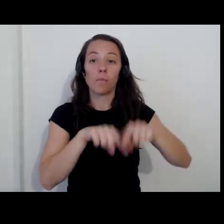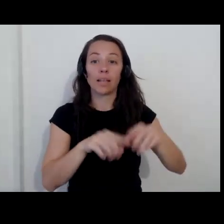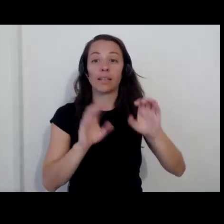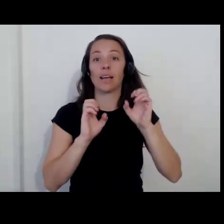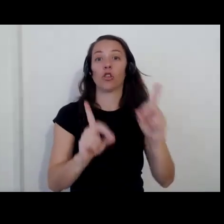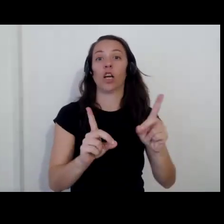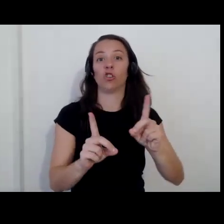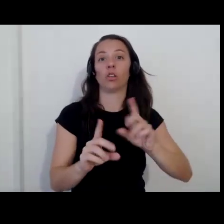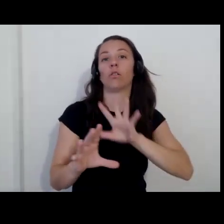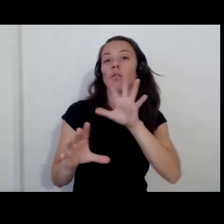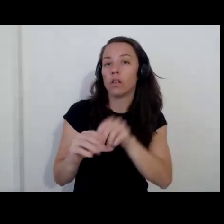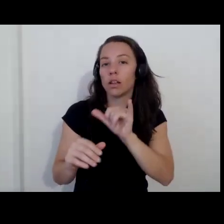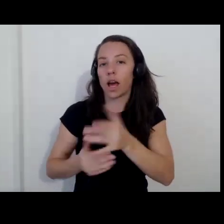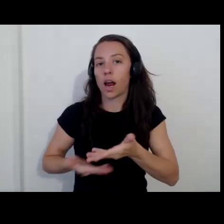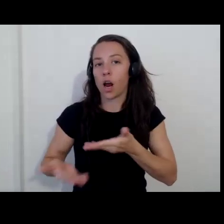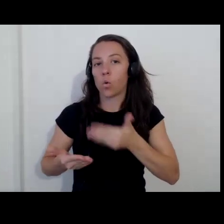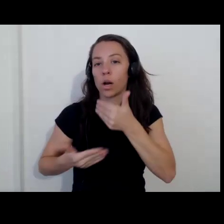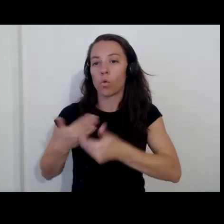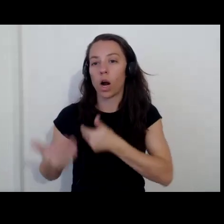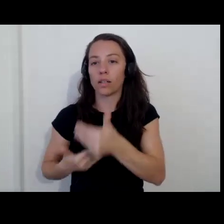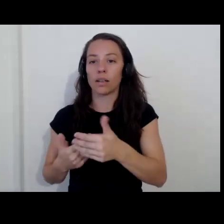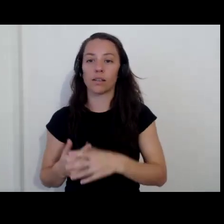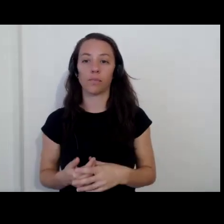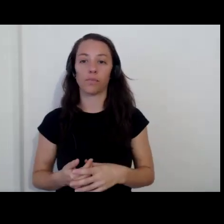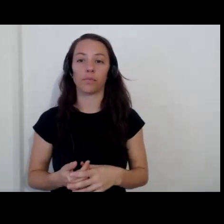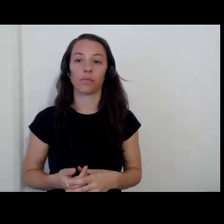And again, we have a really big passion for the creative industries